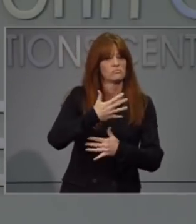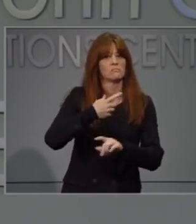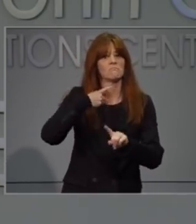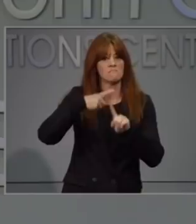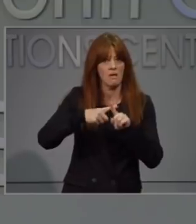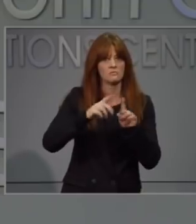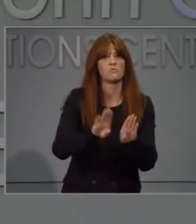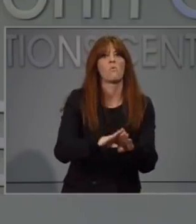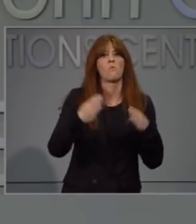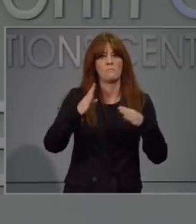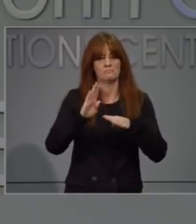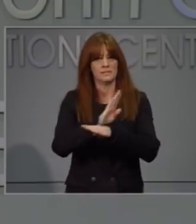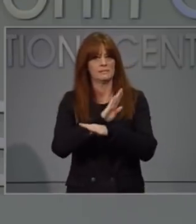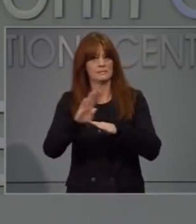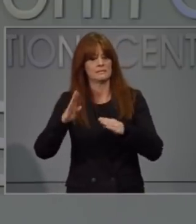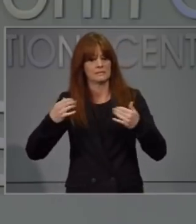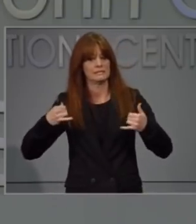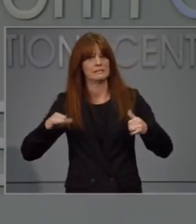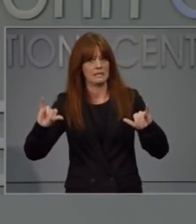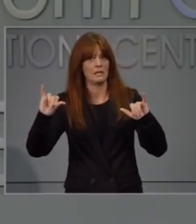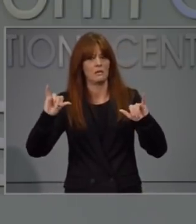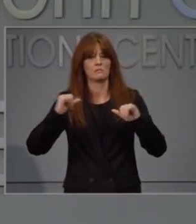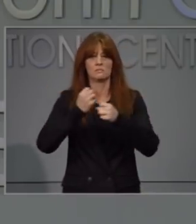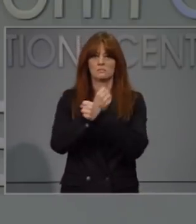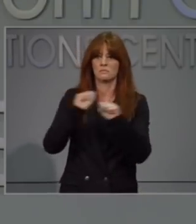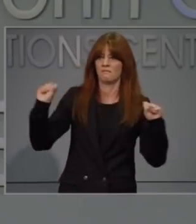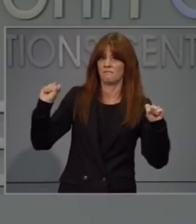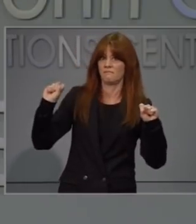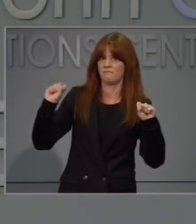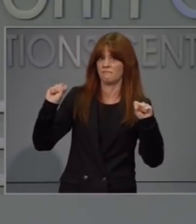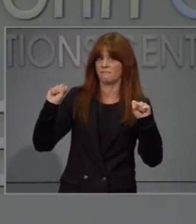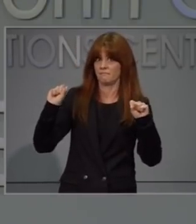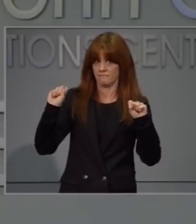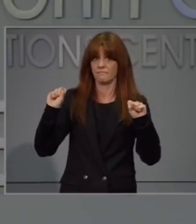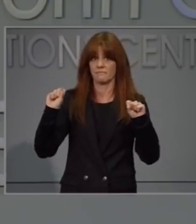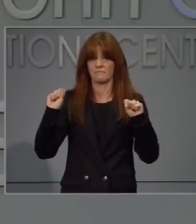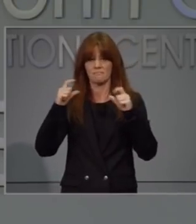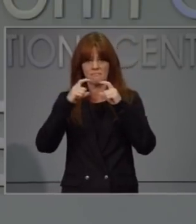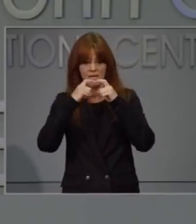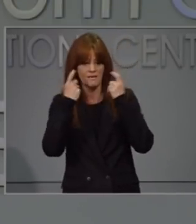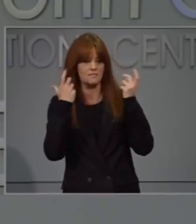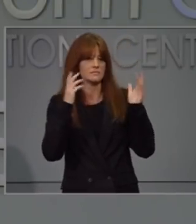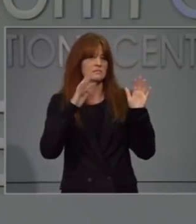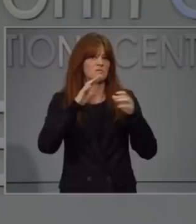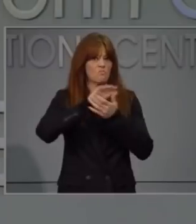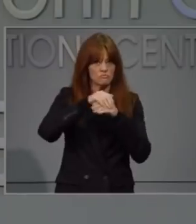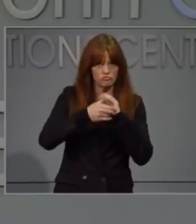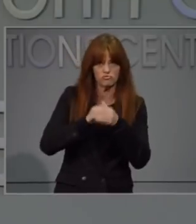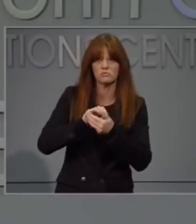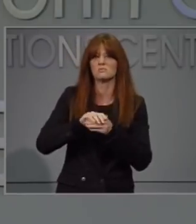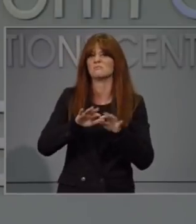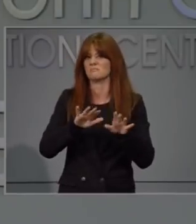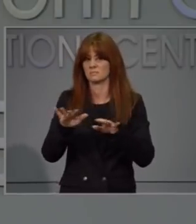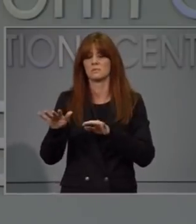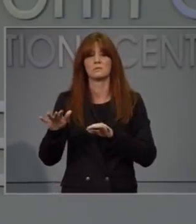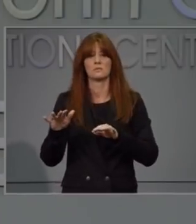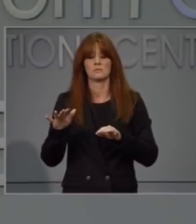PHASE ONE IS DESIGNED TO BE A LIMITED EASING OF RESTRICTIONS THAT CAN GIVE PEOPLE SAFE OPPORTUNITIES TO SAY SOCIALIZE AND BOOST PARTS OF OUR ECONOMY